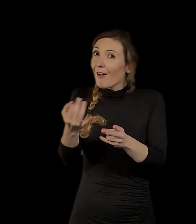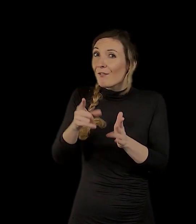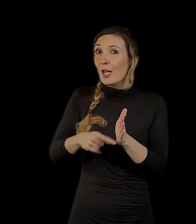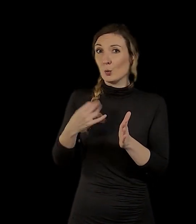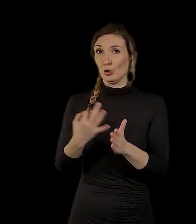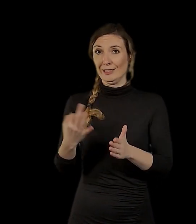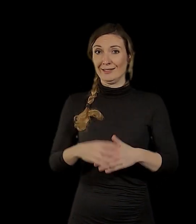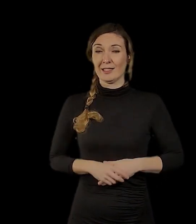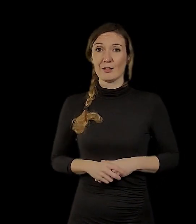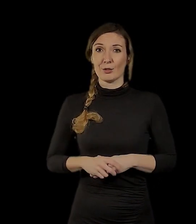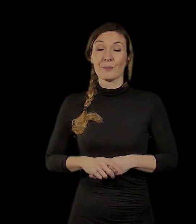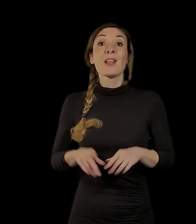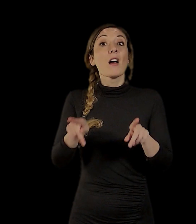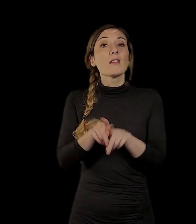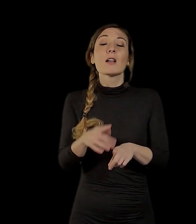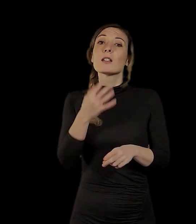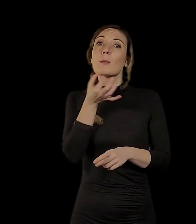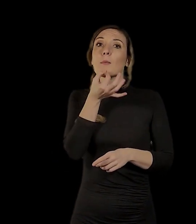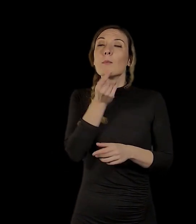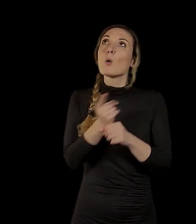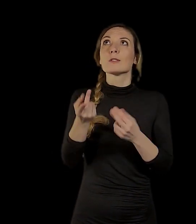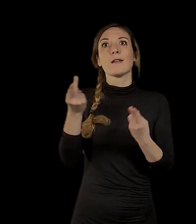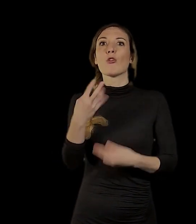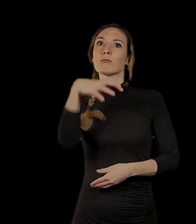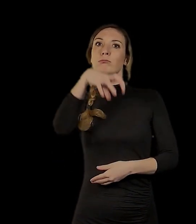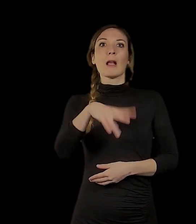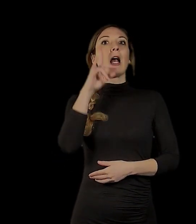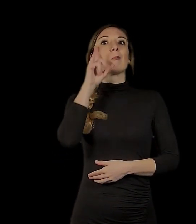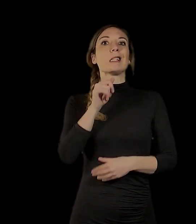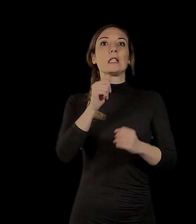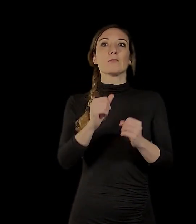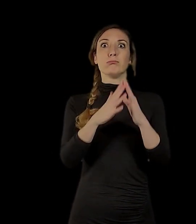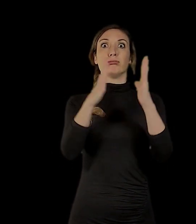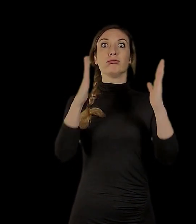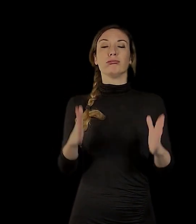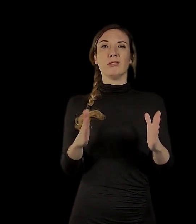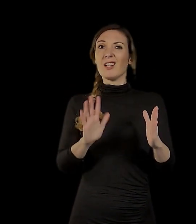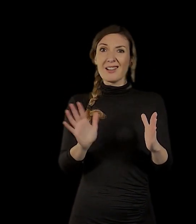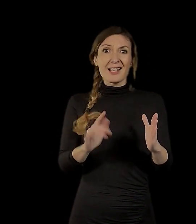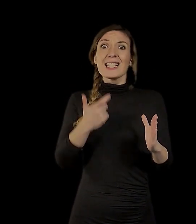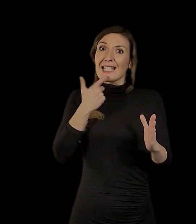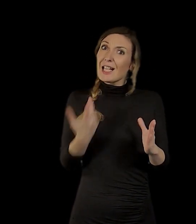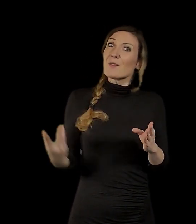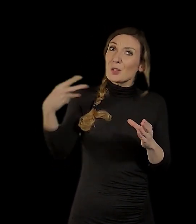So a very interesting point was to create a new sub-center for the whole of Modřany in this place, in that former factory